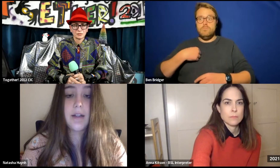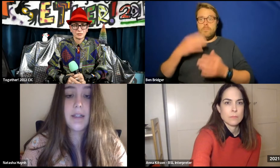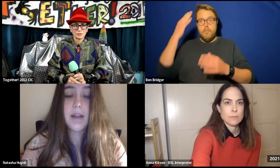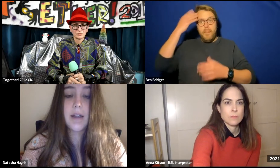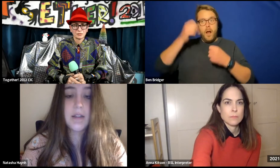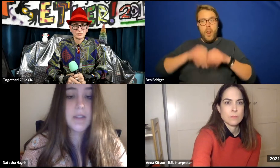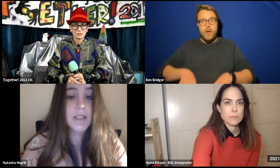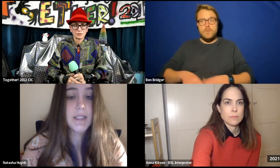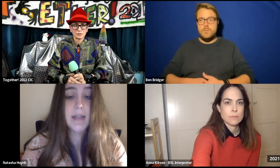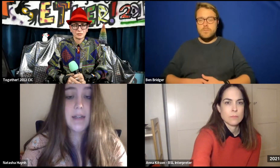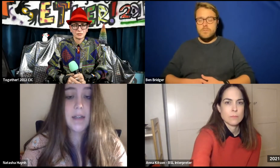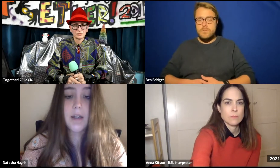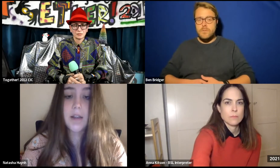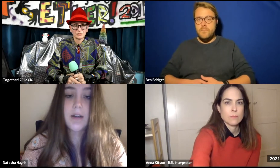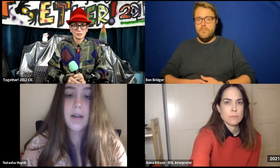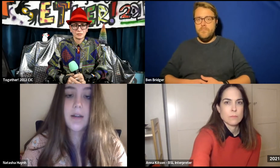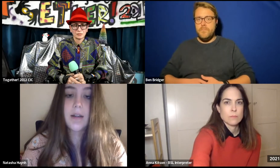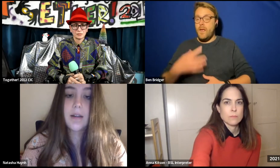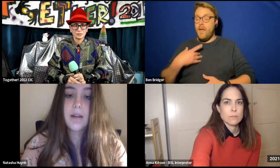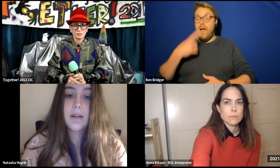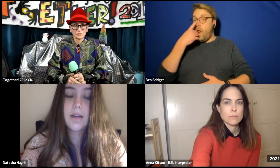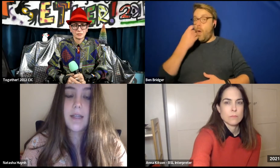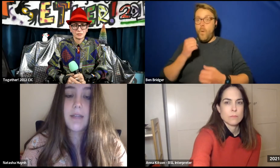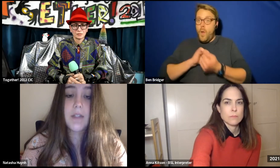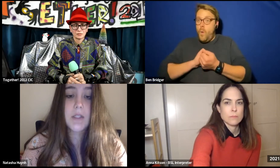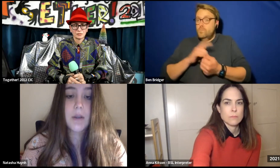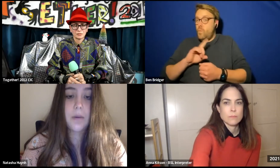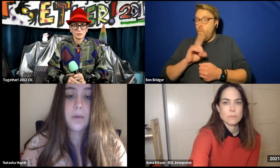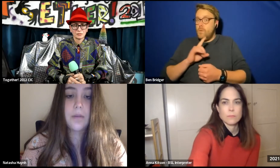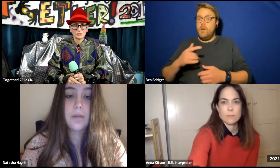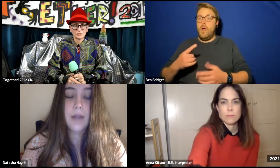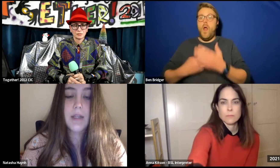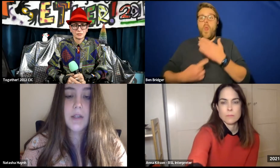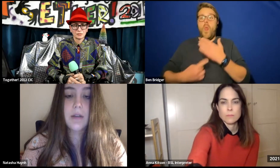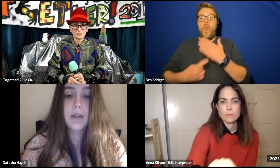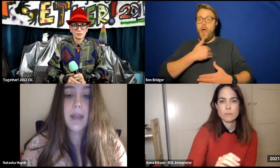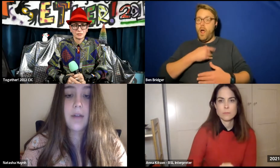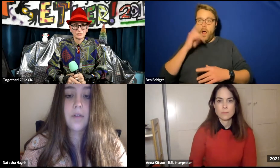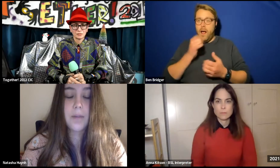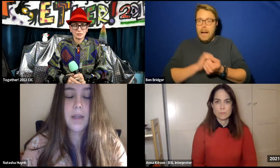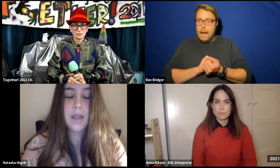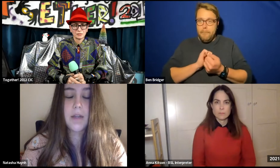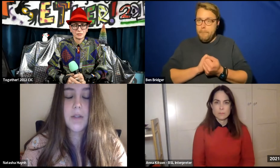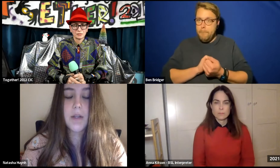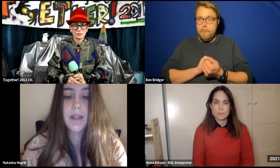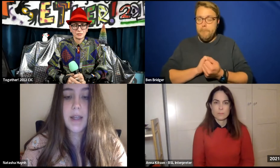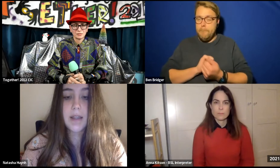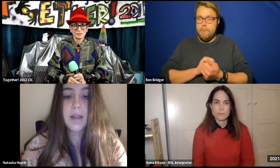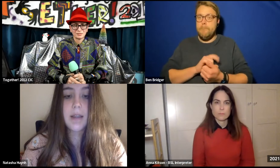Cannot sustain another. Even so, I shall care for my little Soledad-